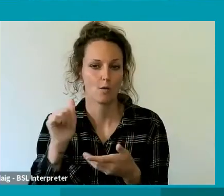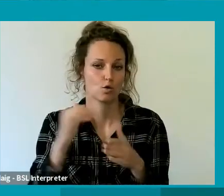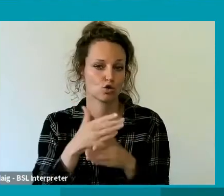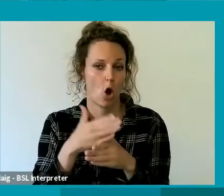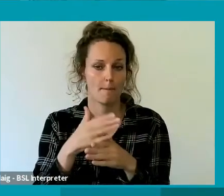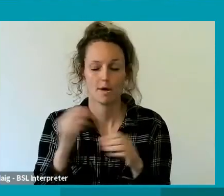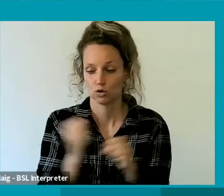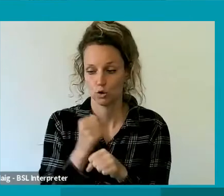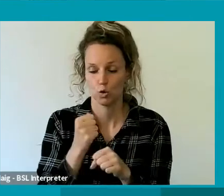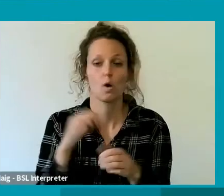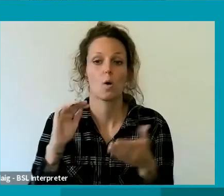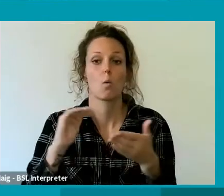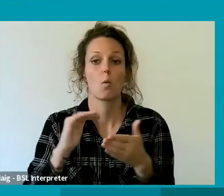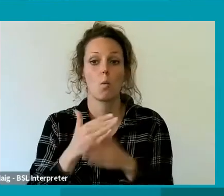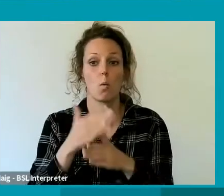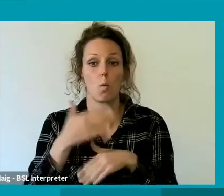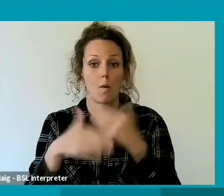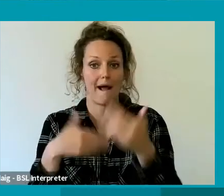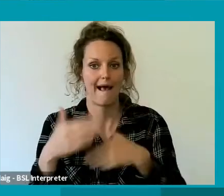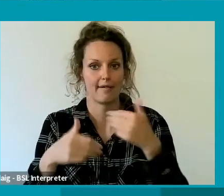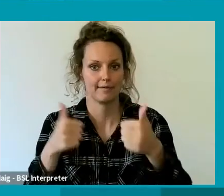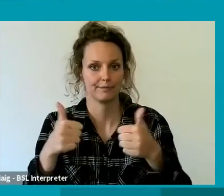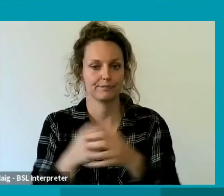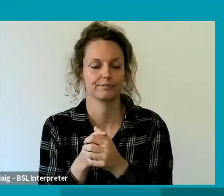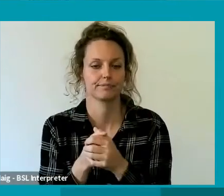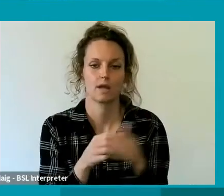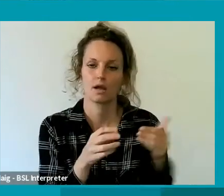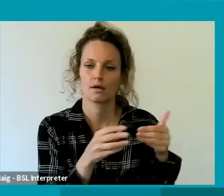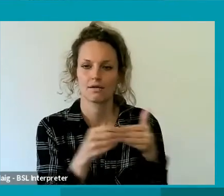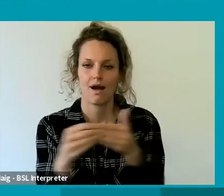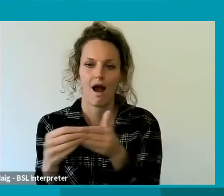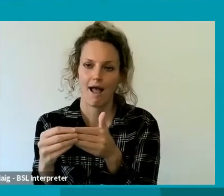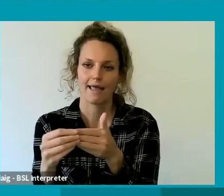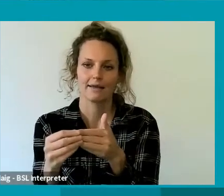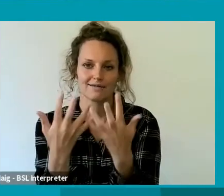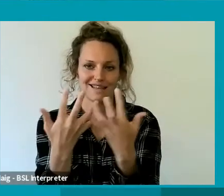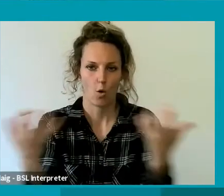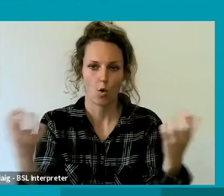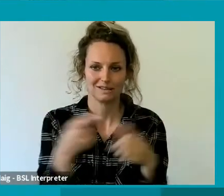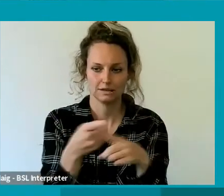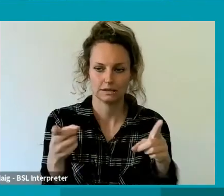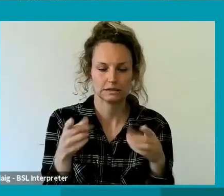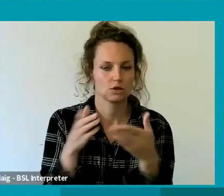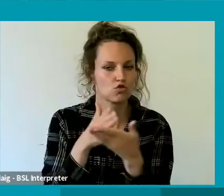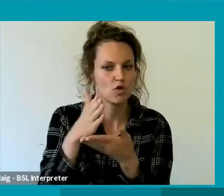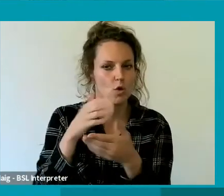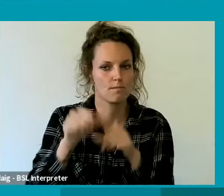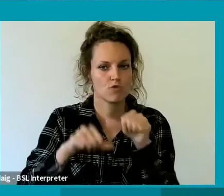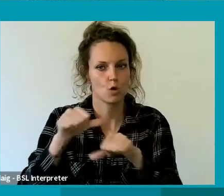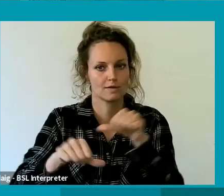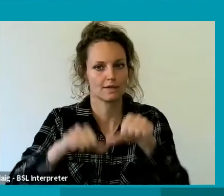but you also want to guide the viewer through that process. So you're showing them the how NOTE Confidence: 0.95077395